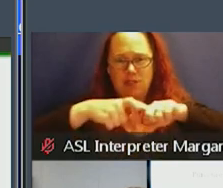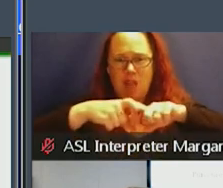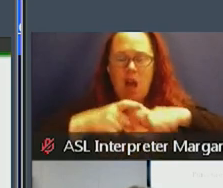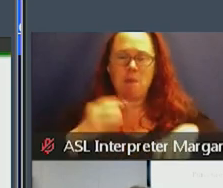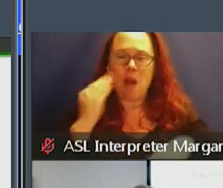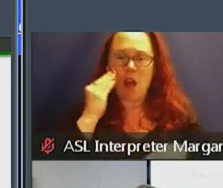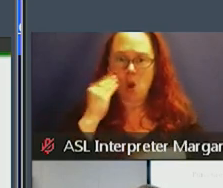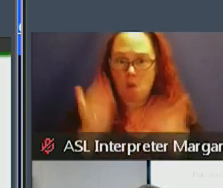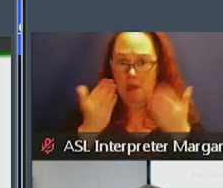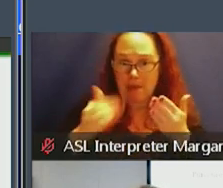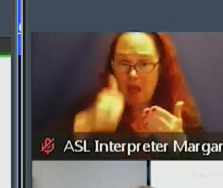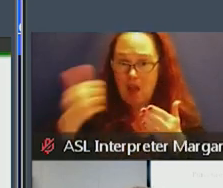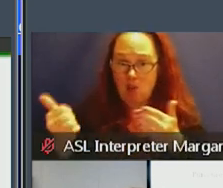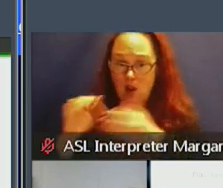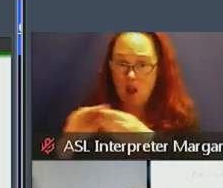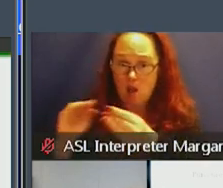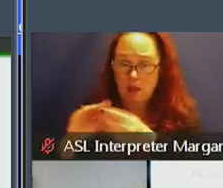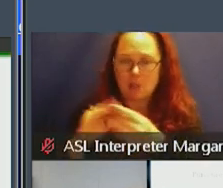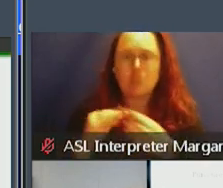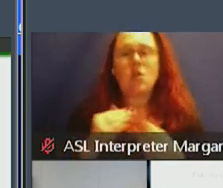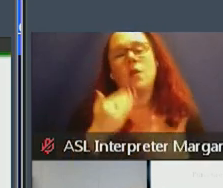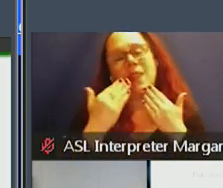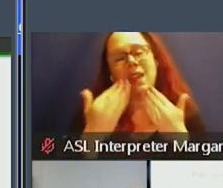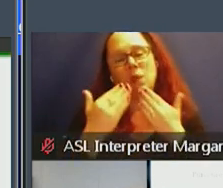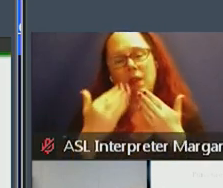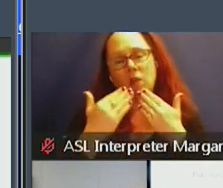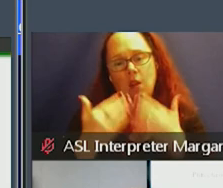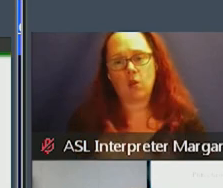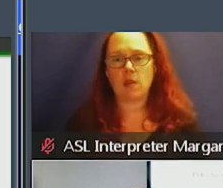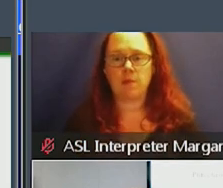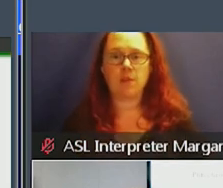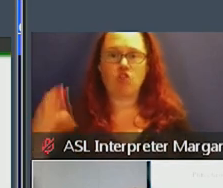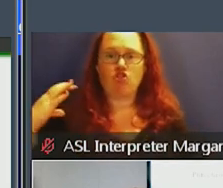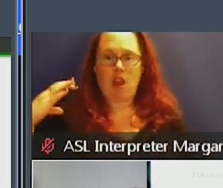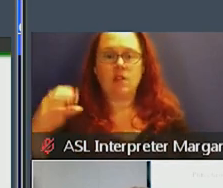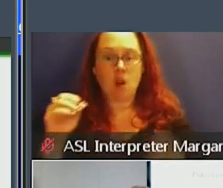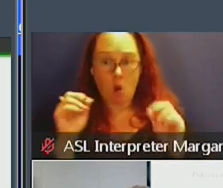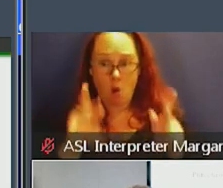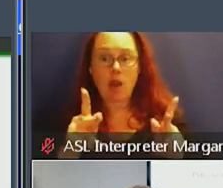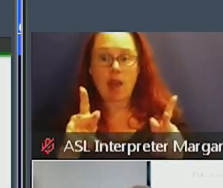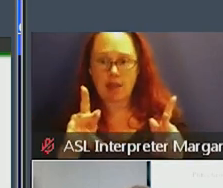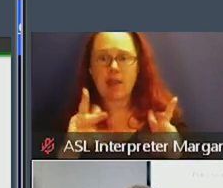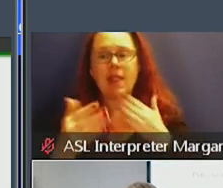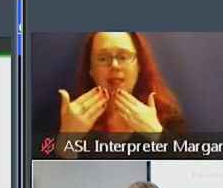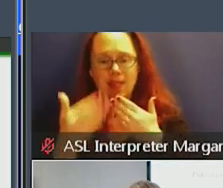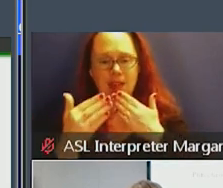want to have other comments as well, so thank you. Thank you. Okay. And I know to thank you, commissioner Washington,